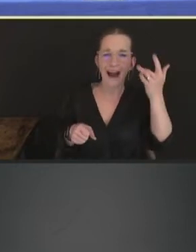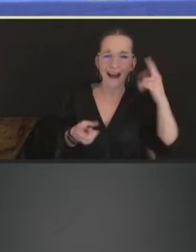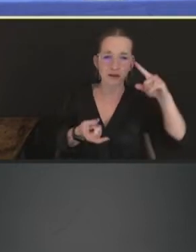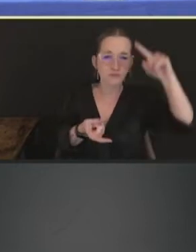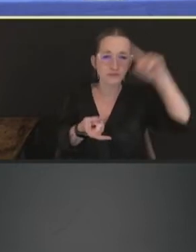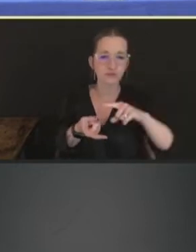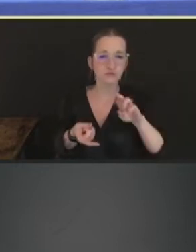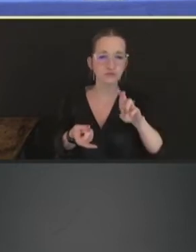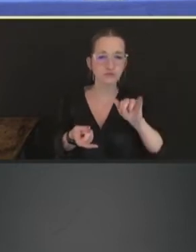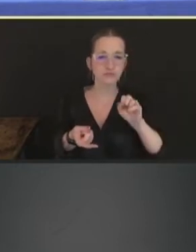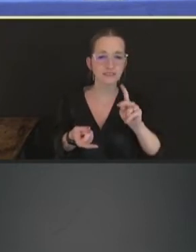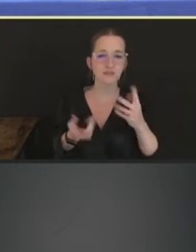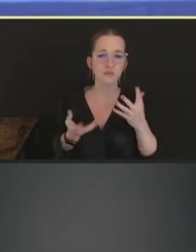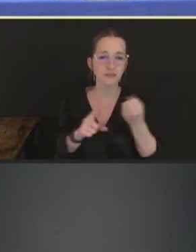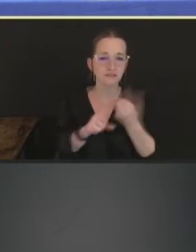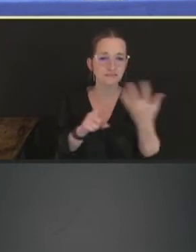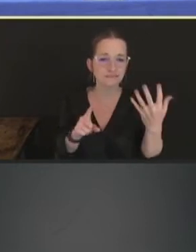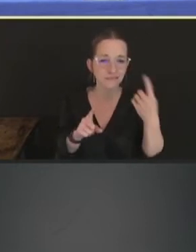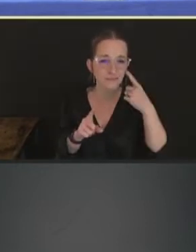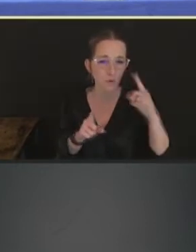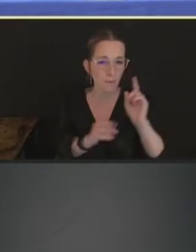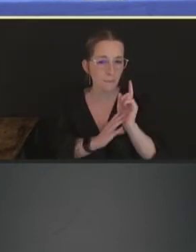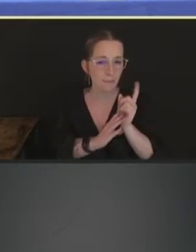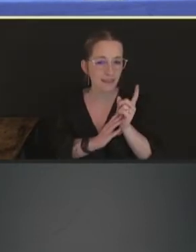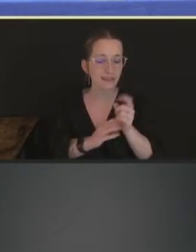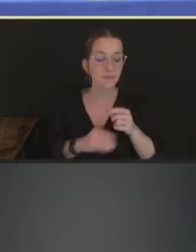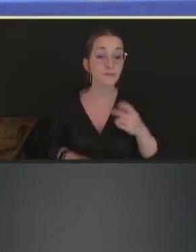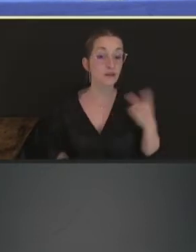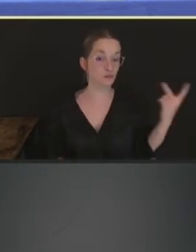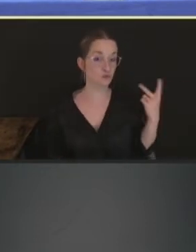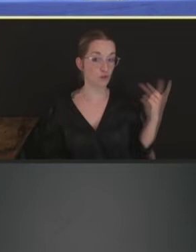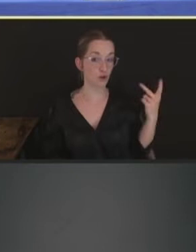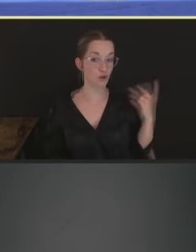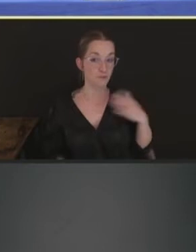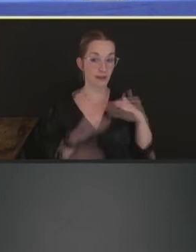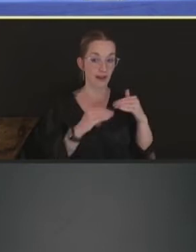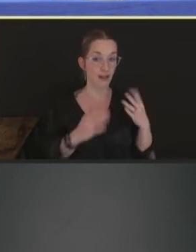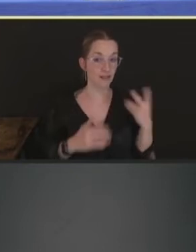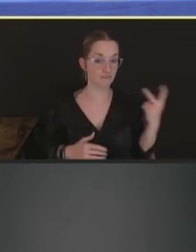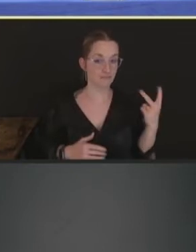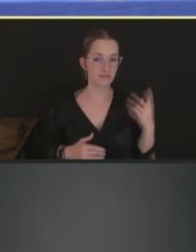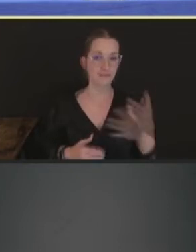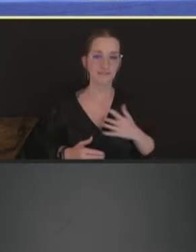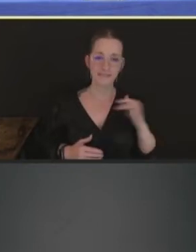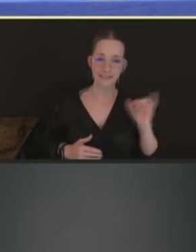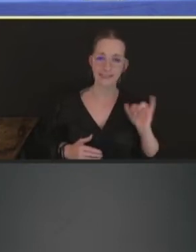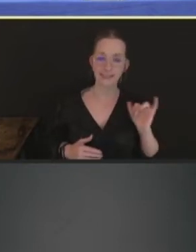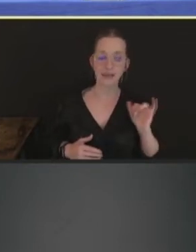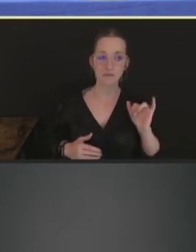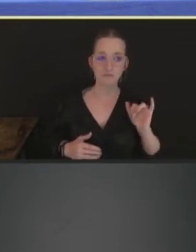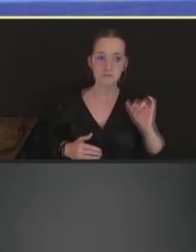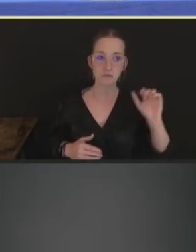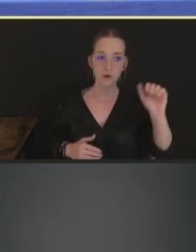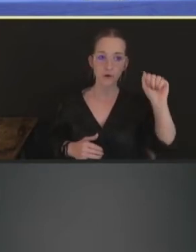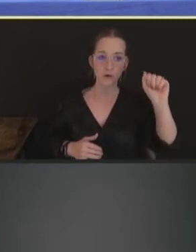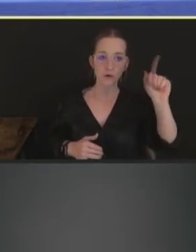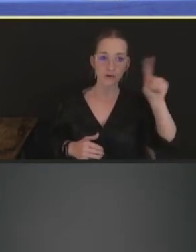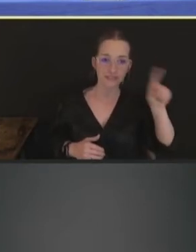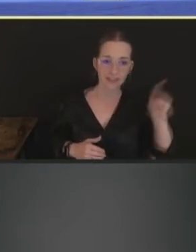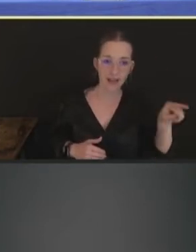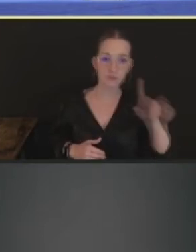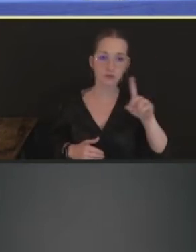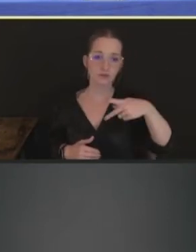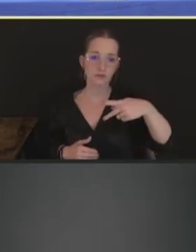Dr. Lehrer and I feel that Alzheimer's disease and Parkinson's disease may be due to embryologic